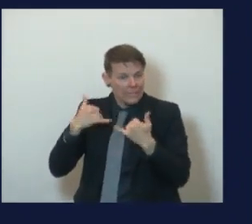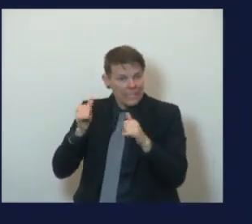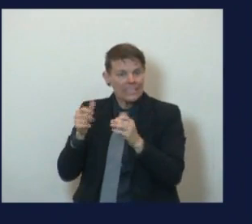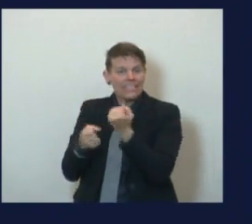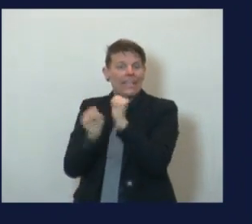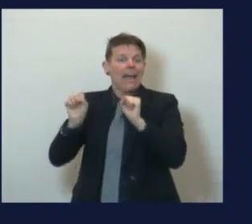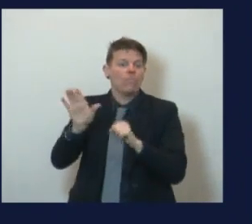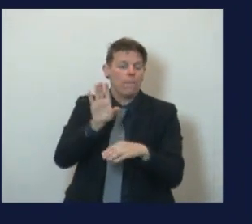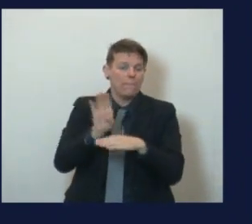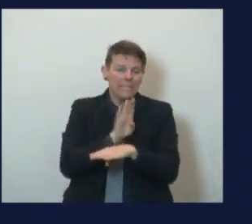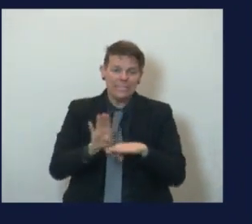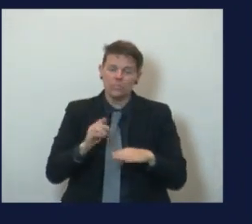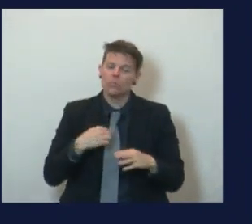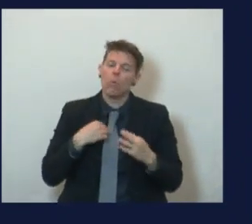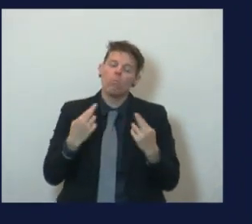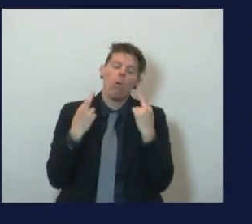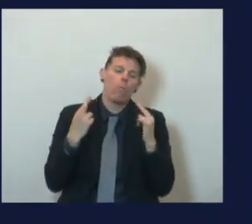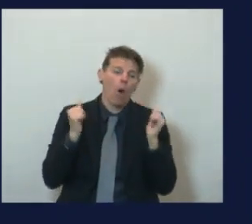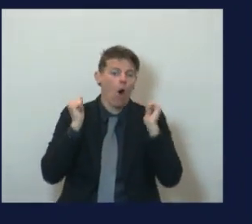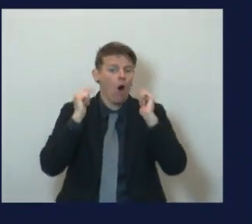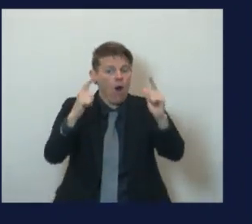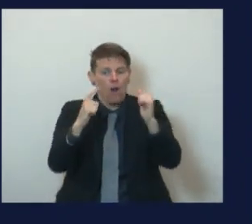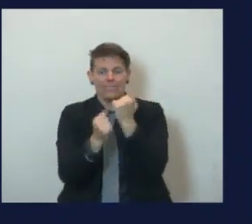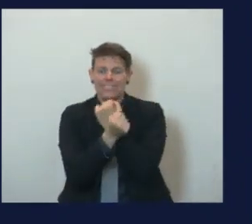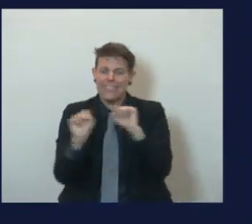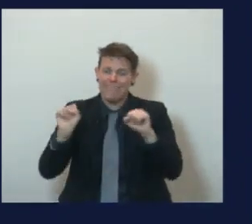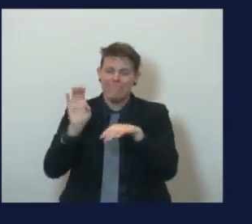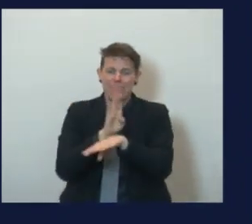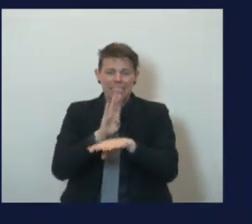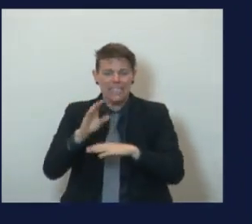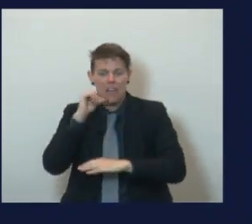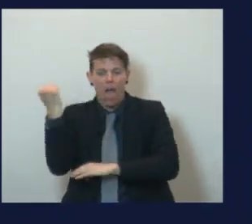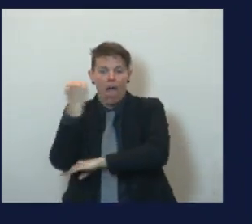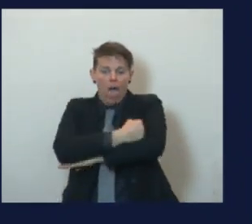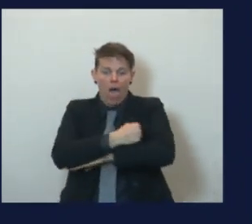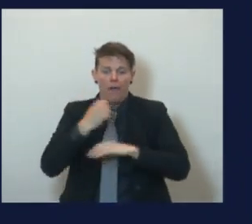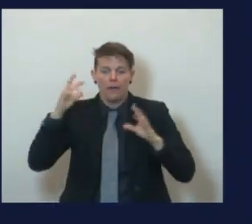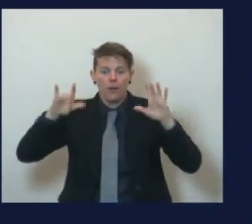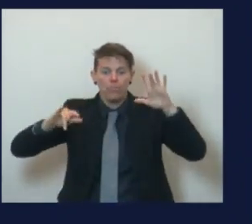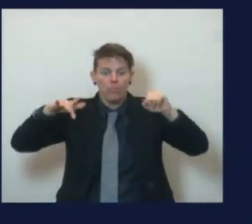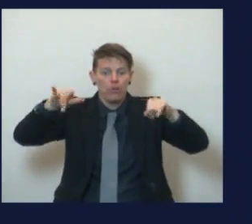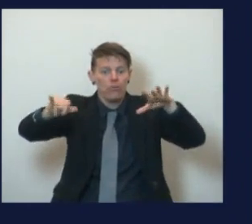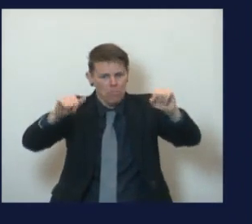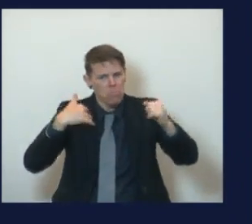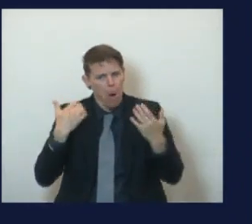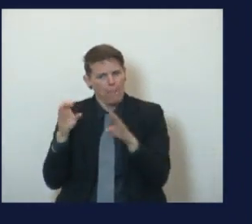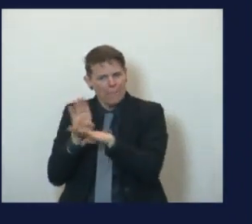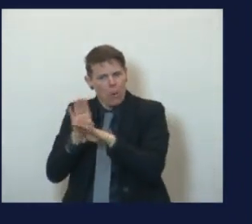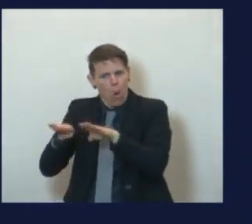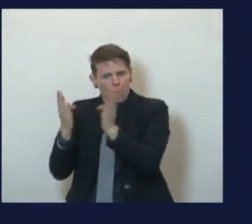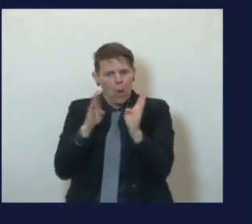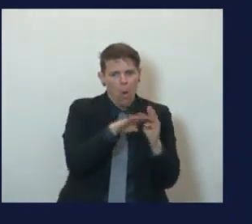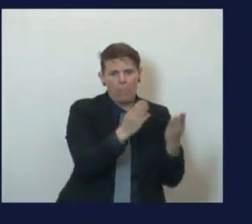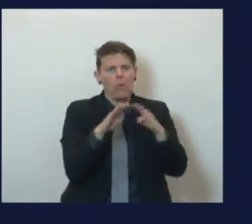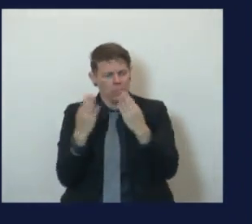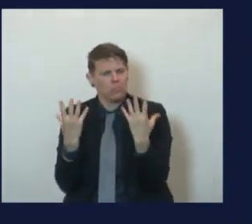BUSINESSES. I’D LOVE TO SAY IN THIS PRESS CONFERENCE THAT IF WE DO THIS WE CAN SAVE ALL OF THEM.